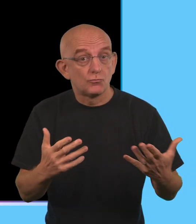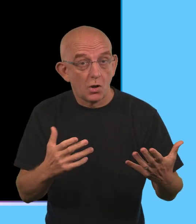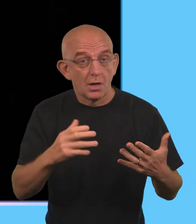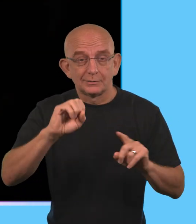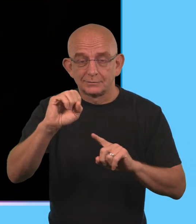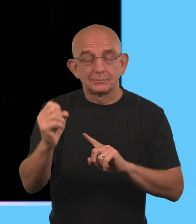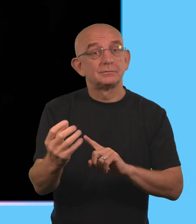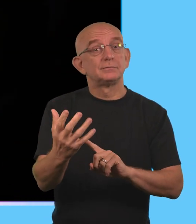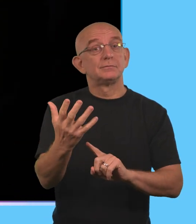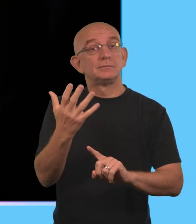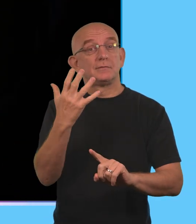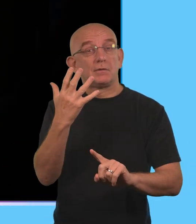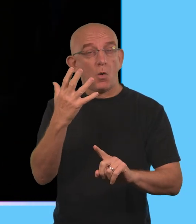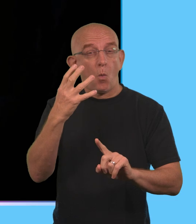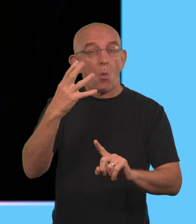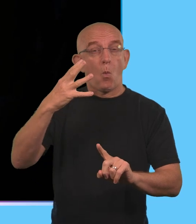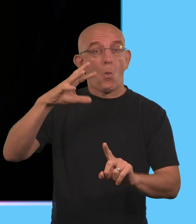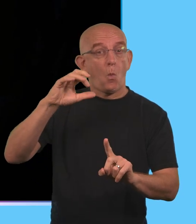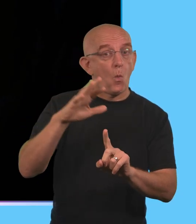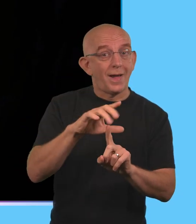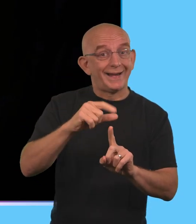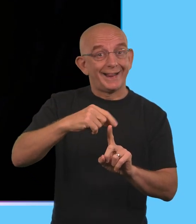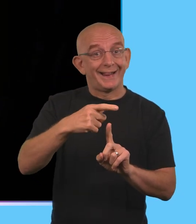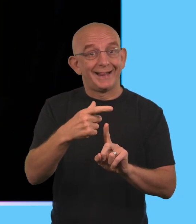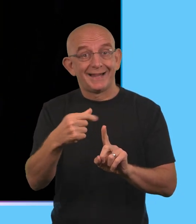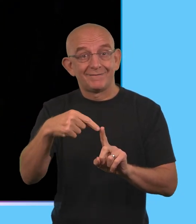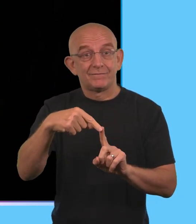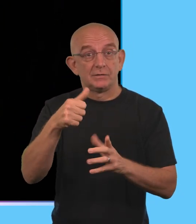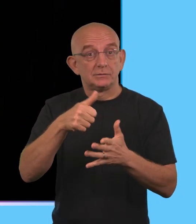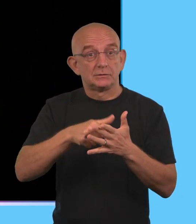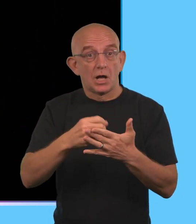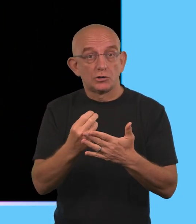The sunbeam shines brighter on the leaf. The leaf stem starts growing.